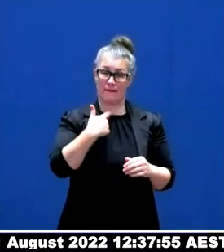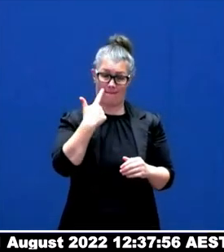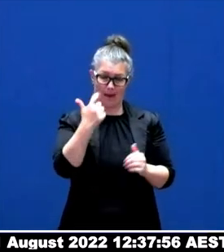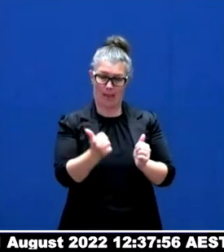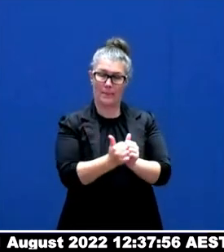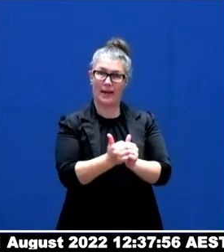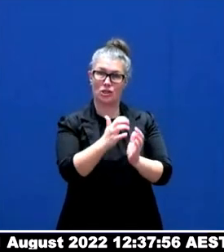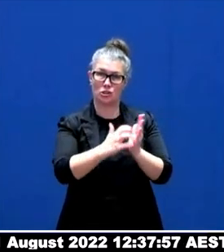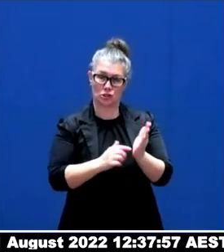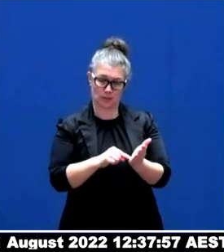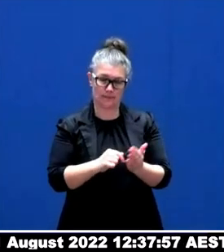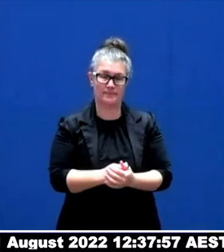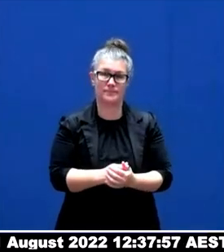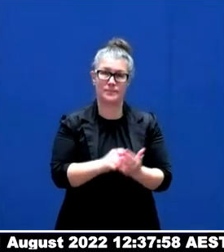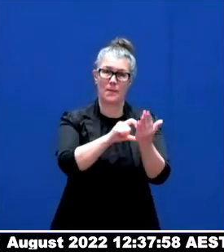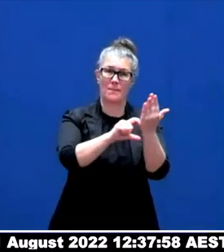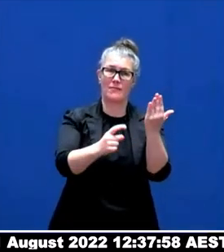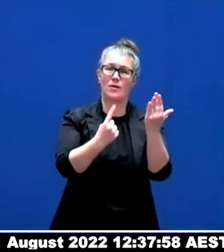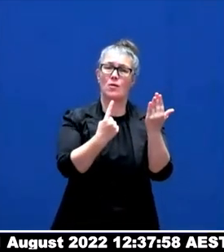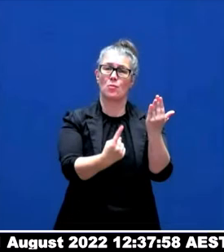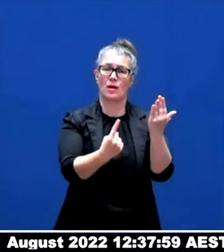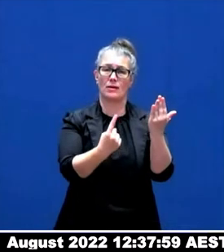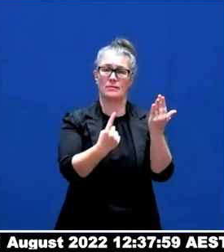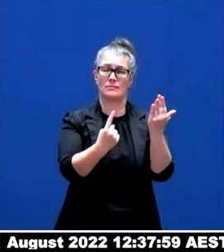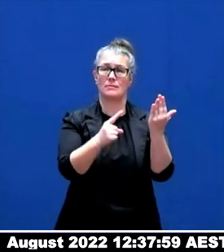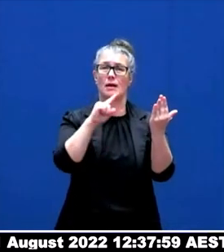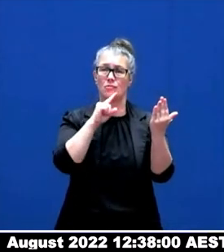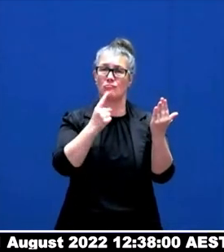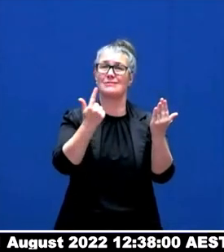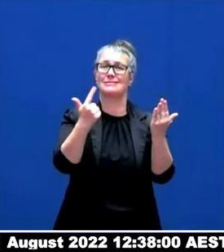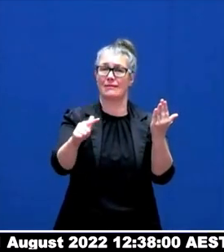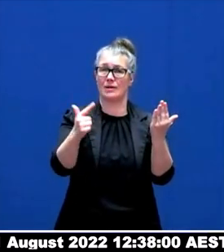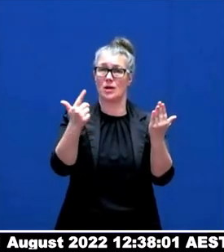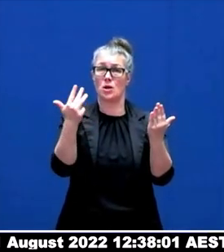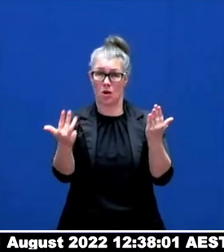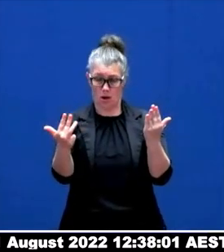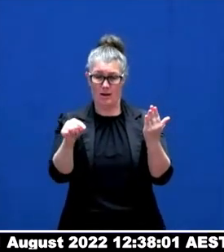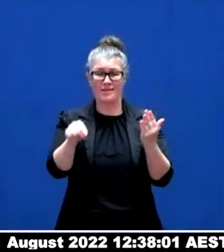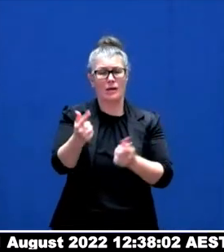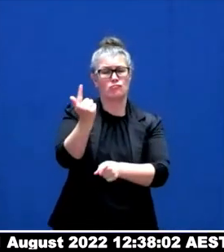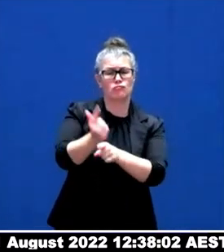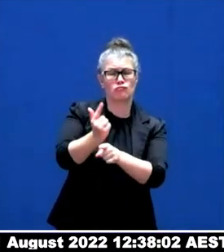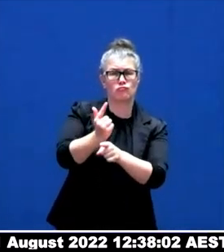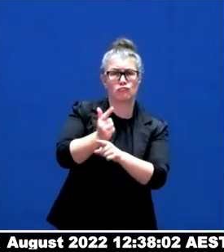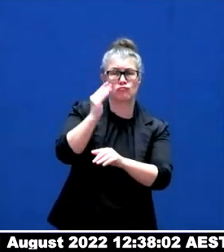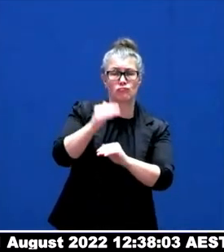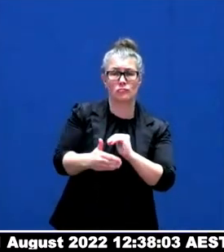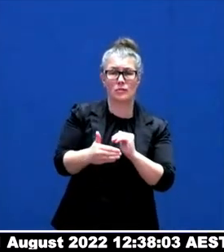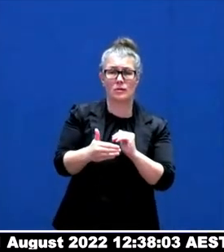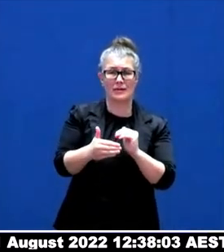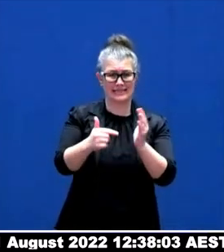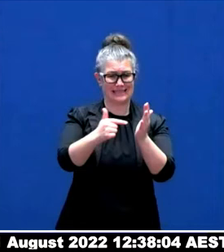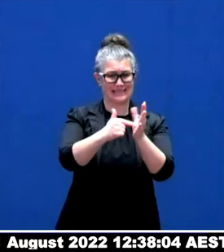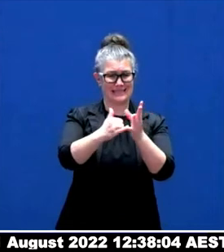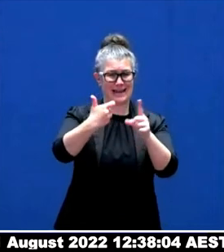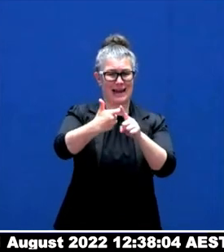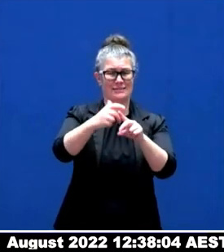And paragraph 179 is part of the discussion around a task force, a tasking